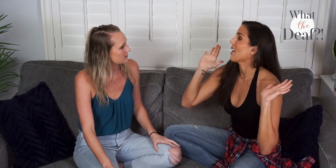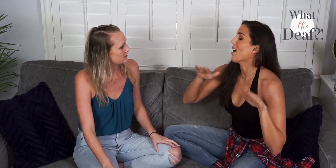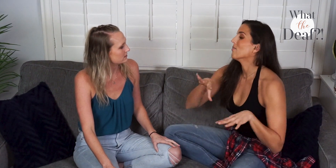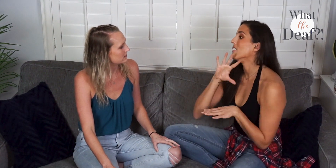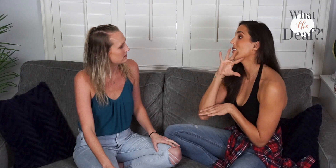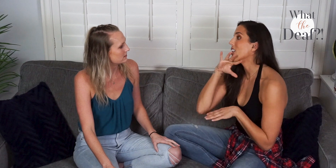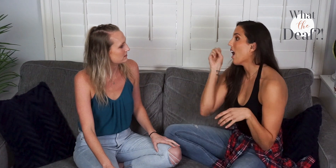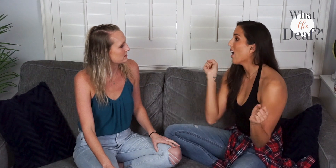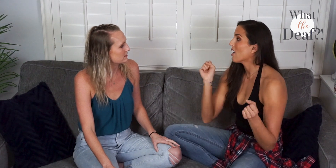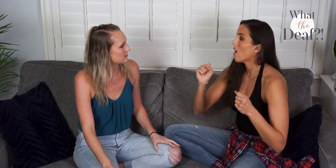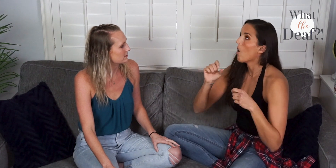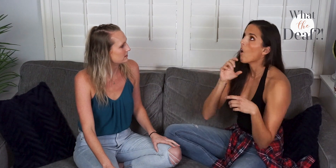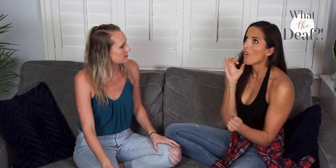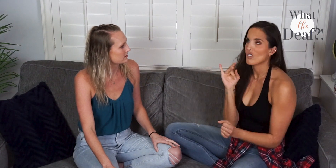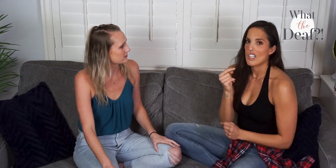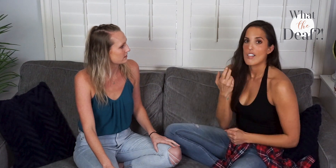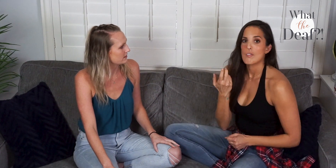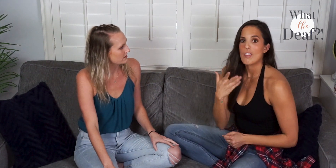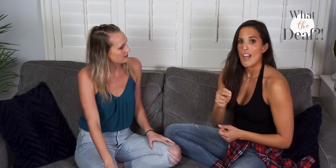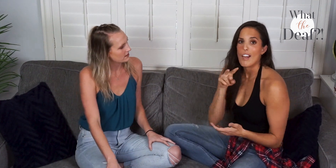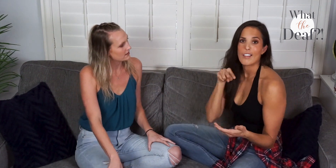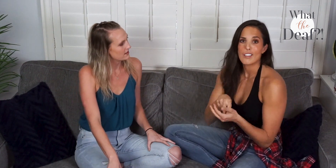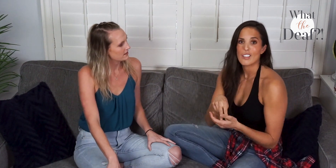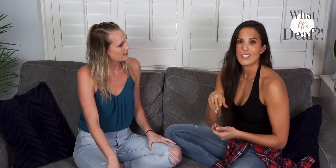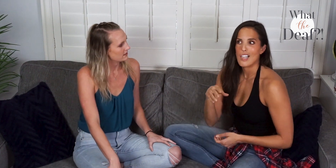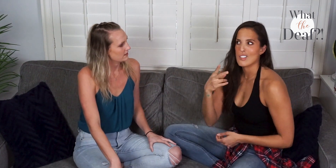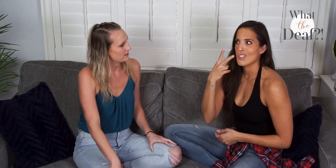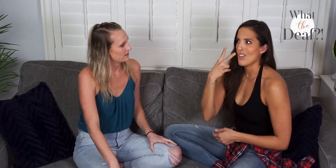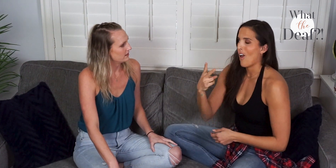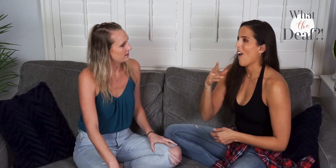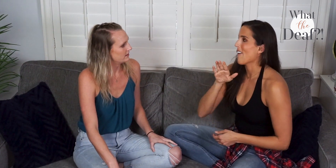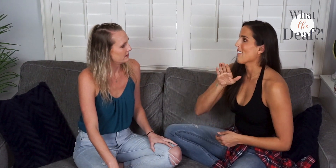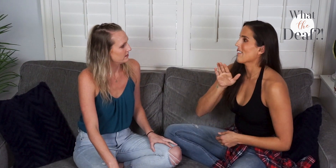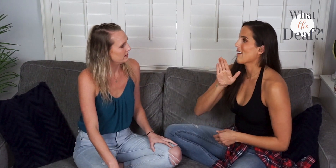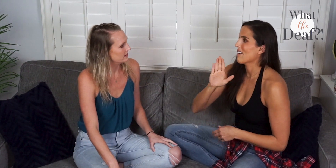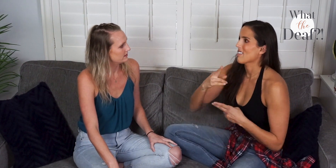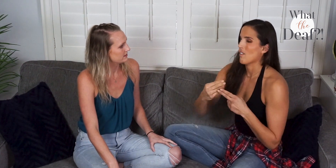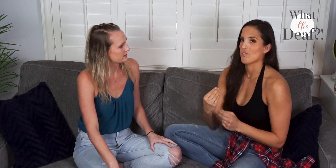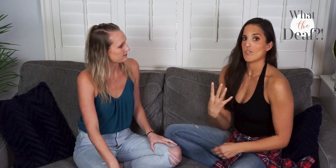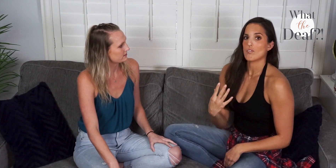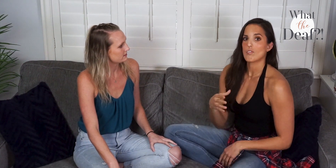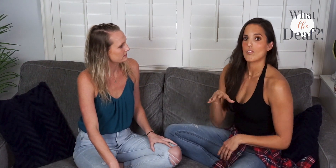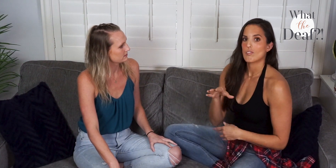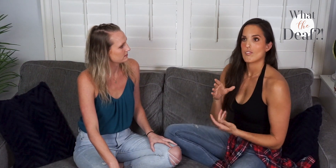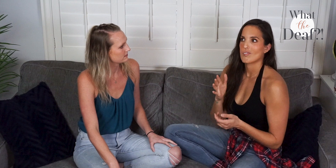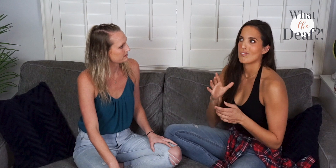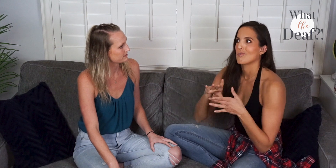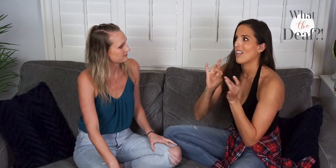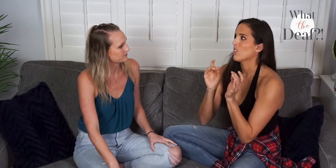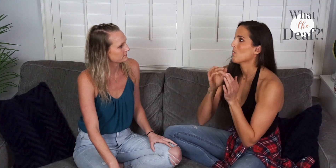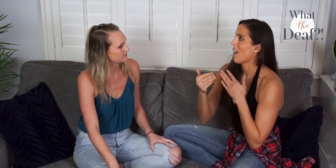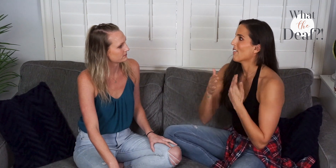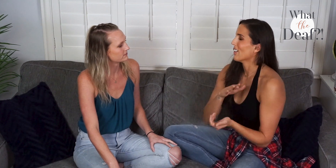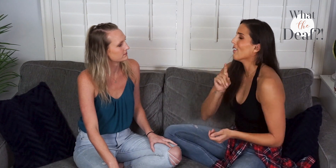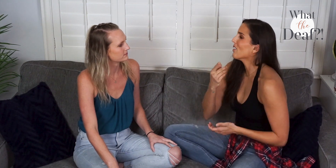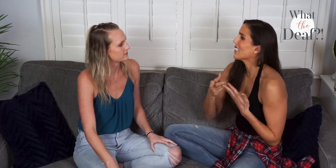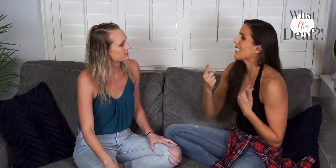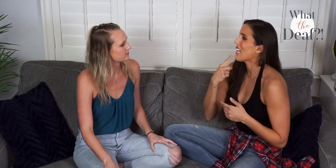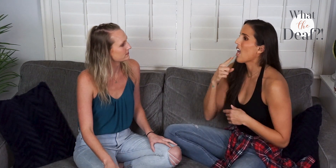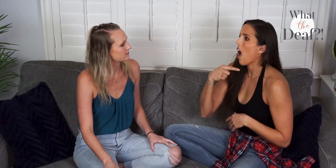I was like, I'm done, I'm over it. And then I saw his name pop up and he messaged me and said,